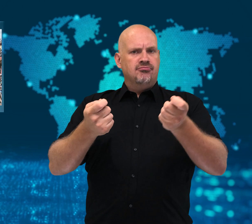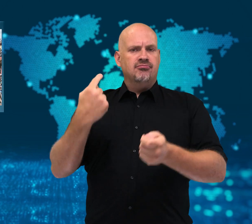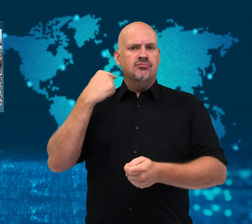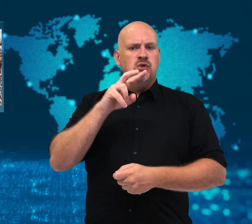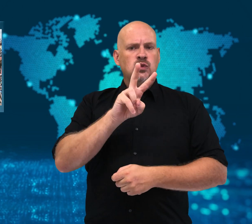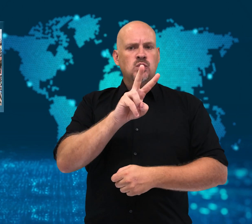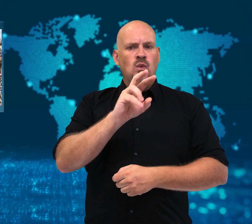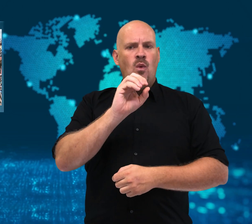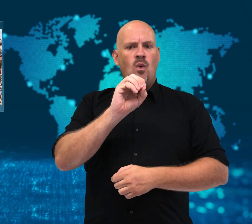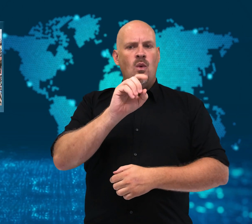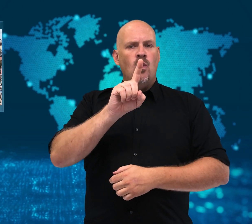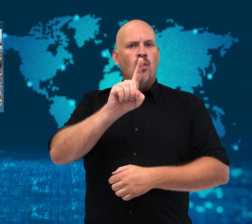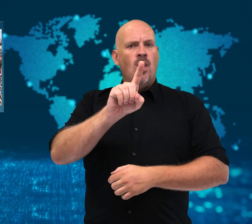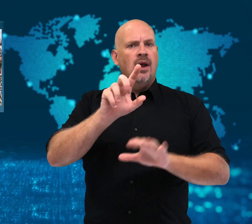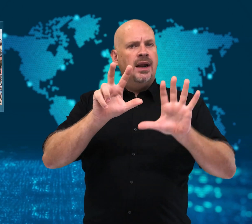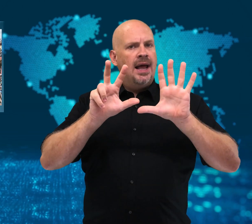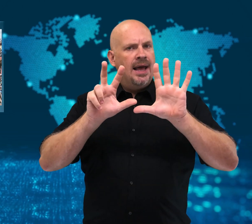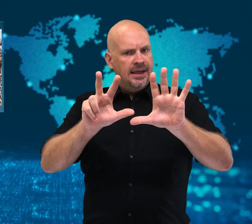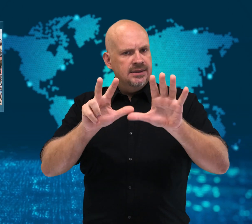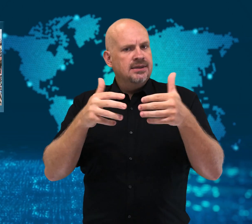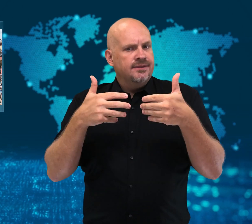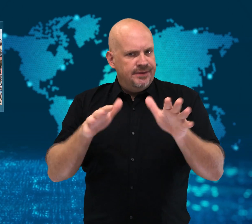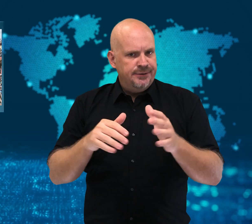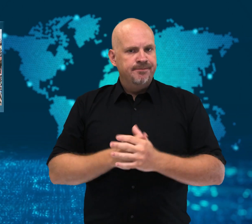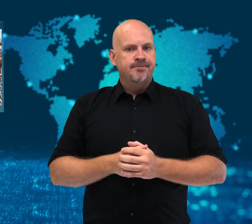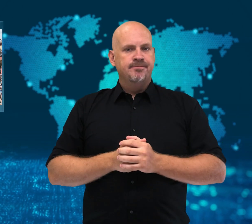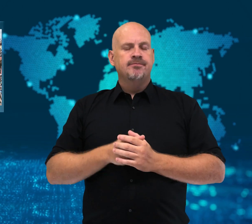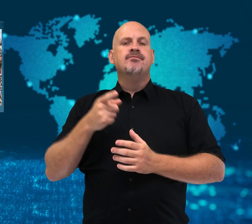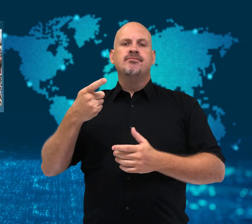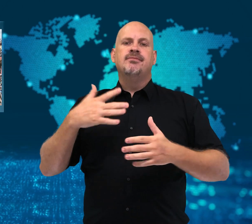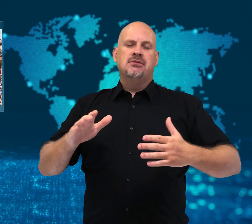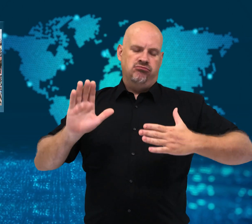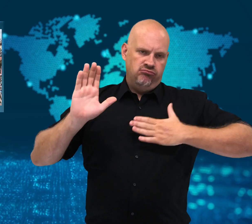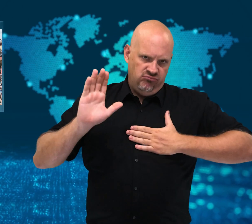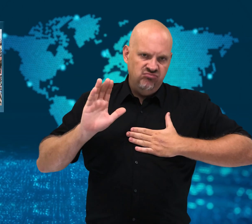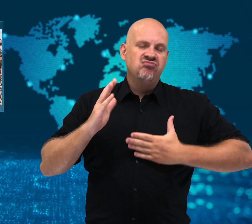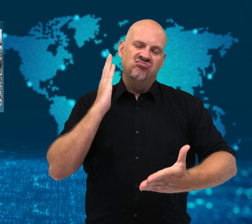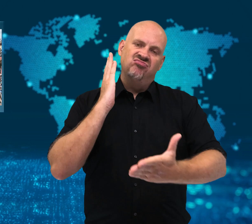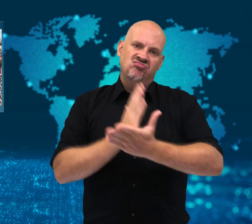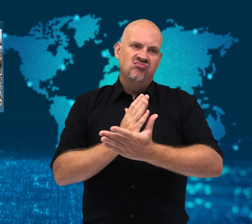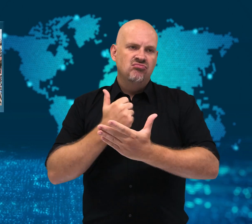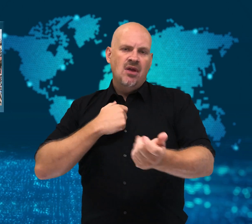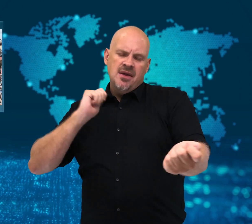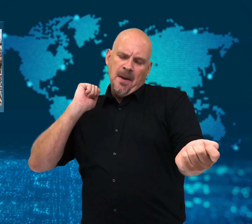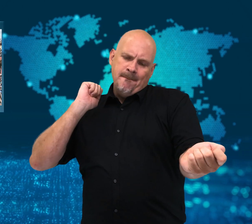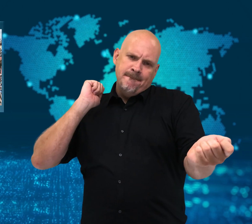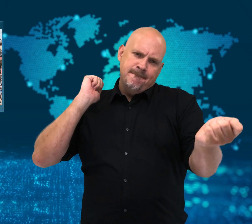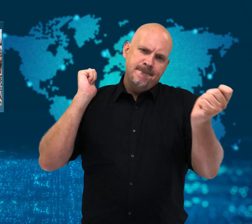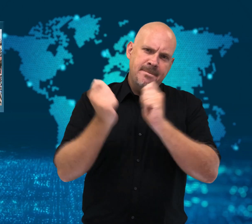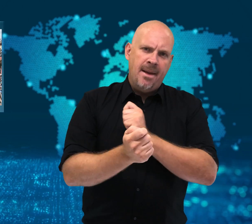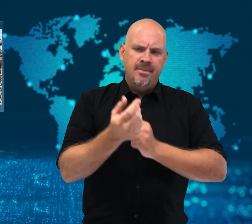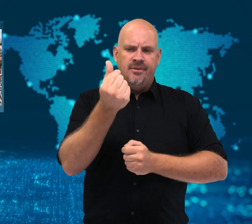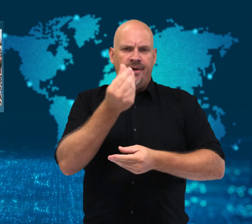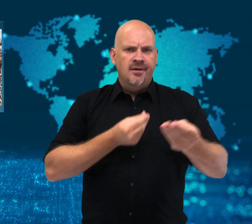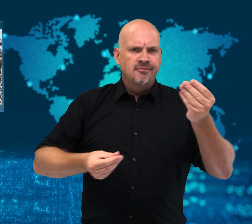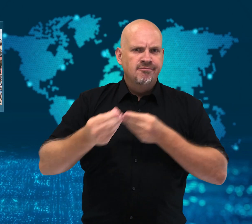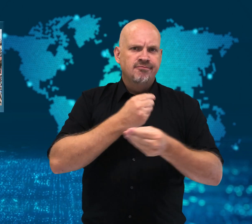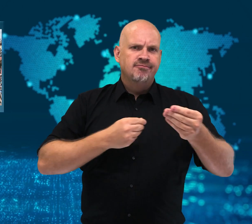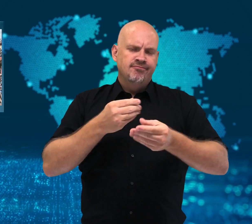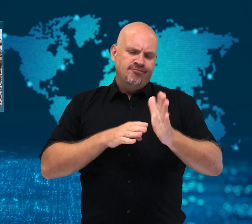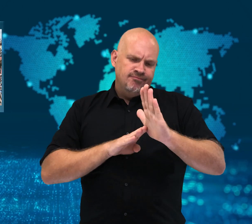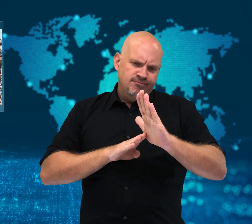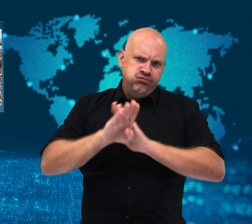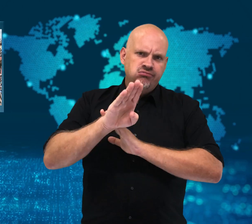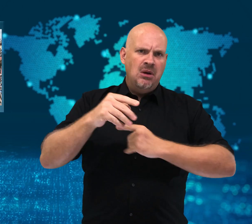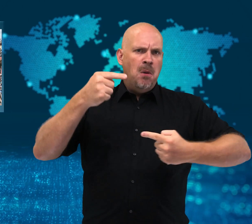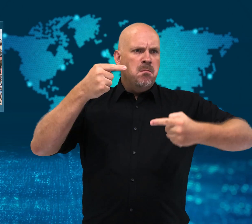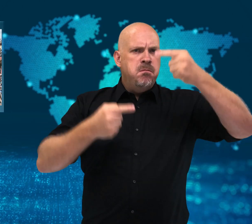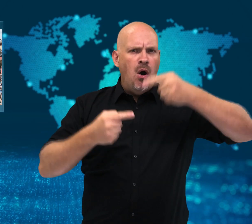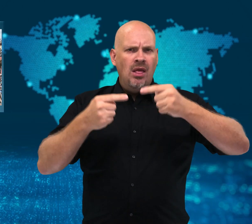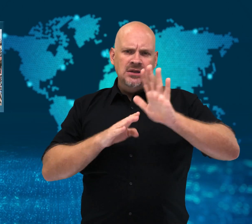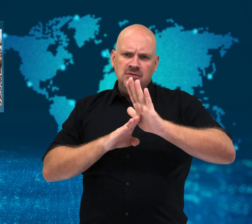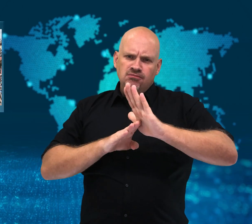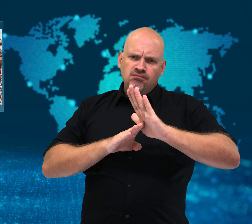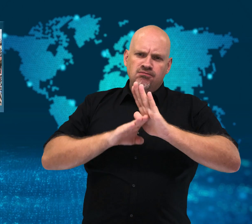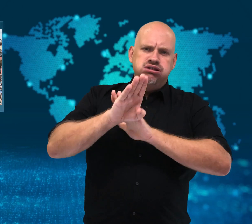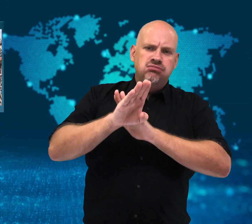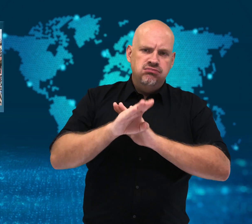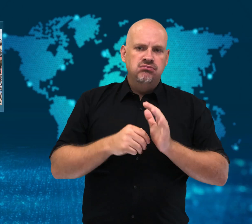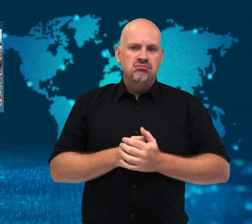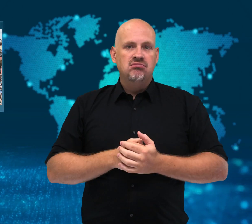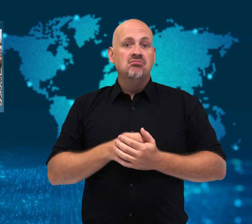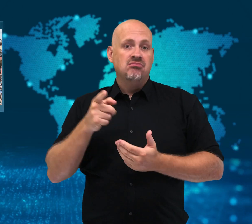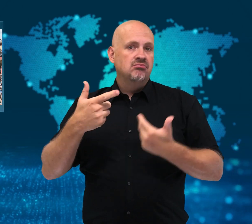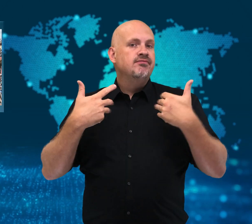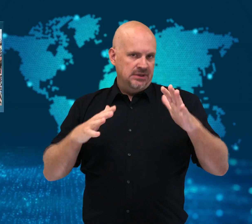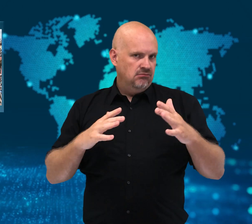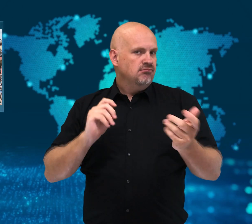He was originally appointed Prime Minister by the governing party in 2018.